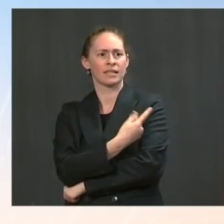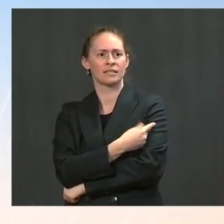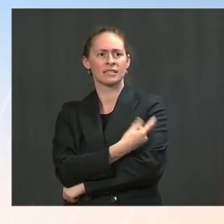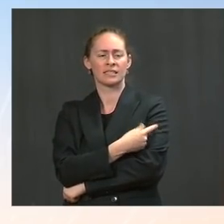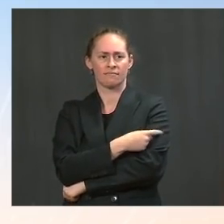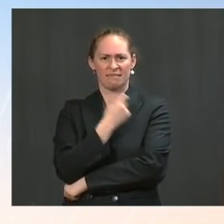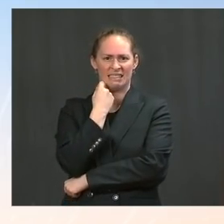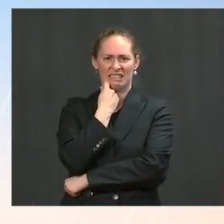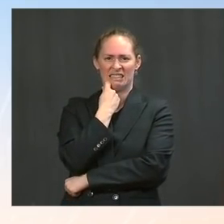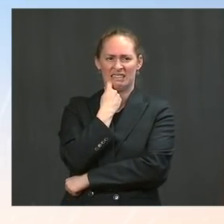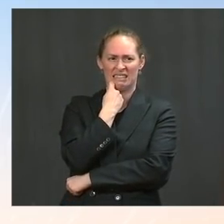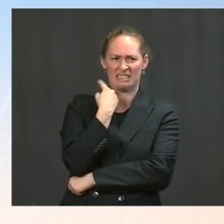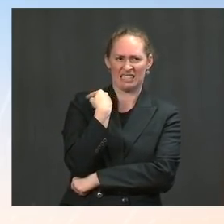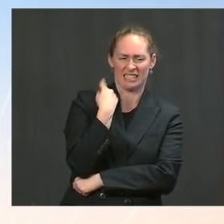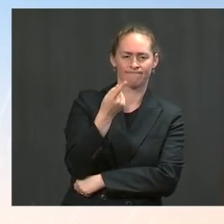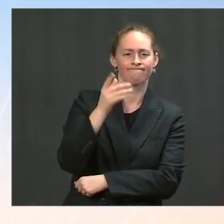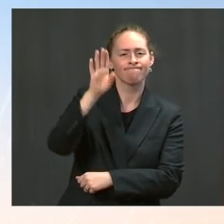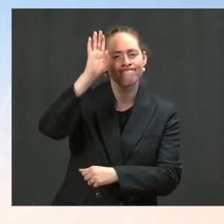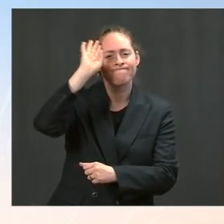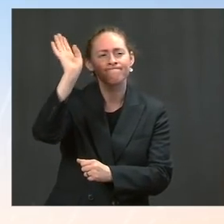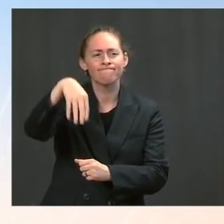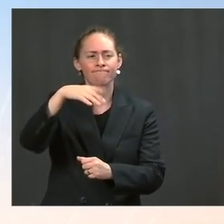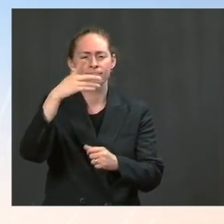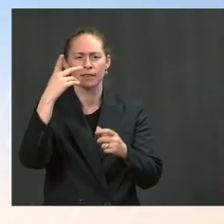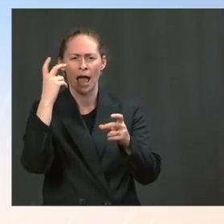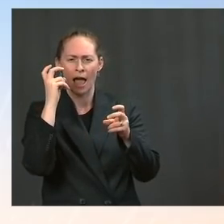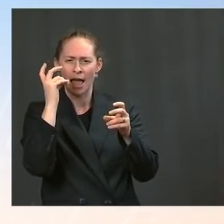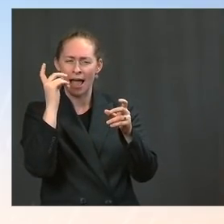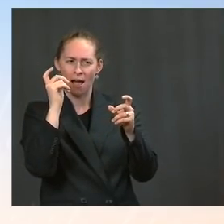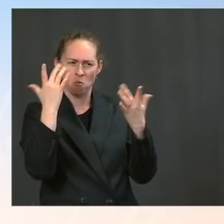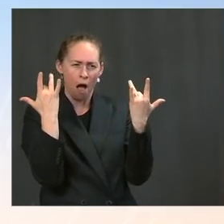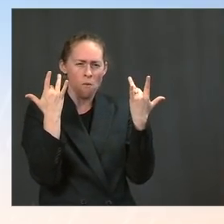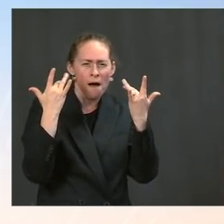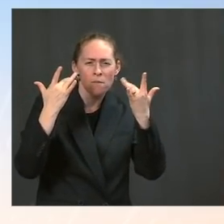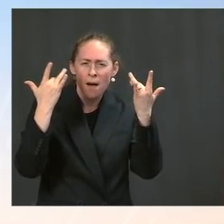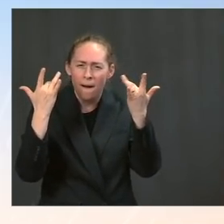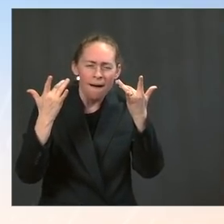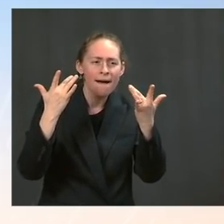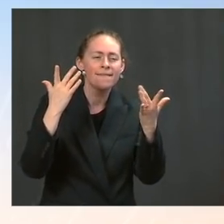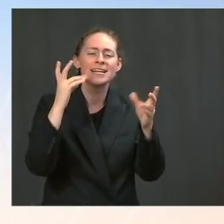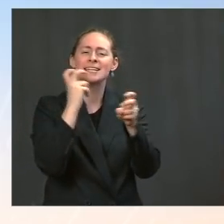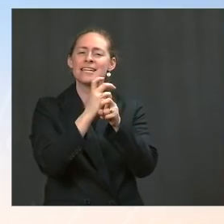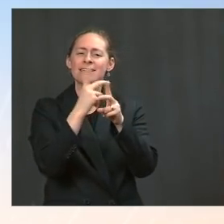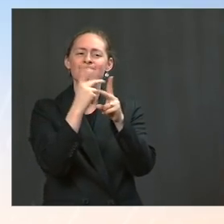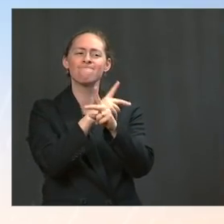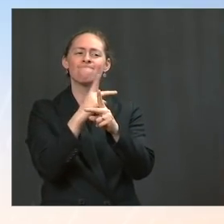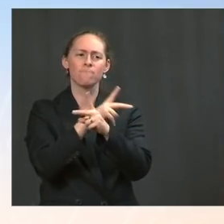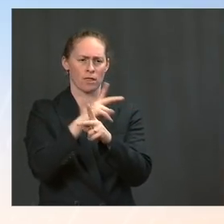It's hard to pinpoint one particular piece. But what I would say is that we're continuing to work